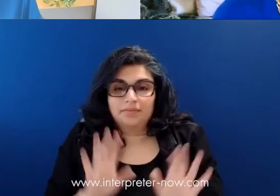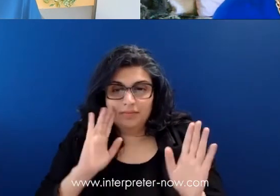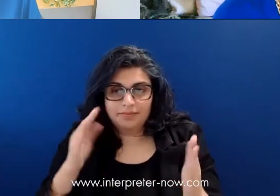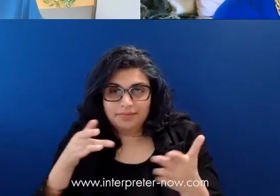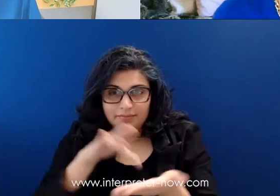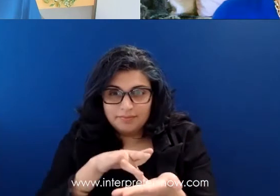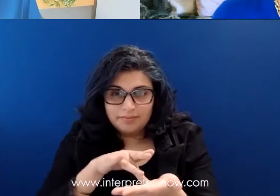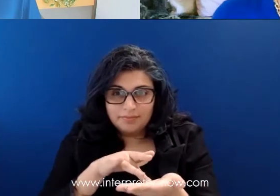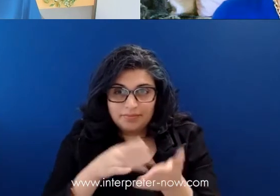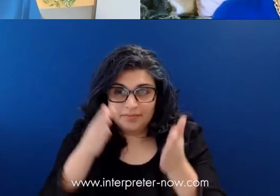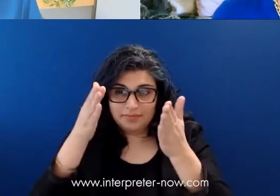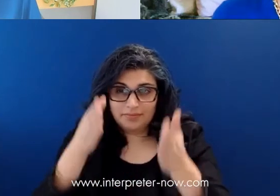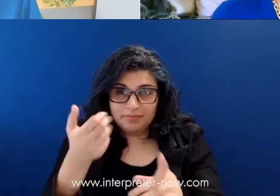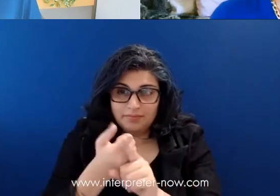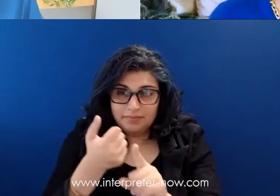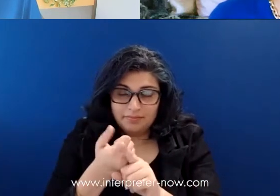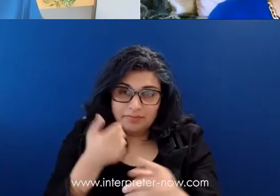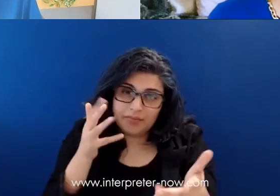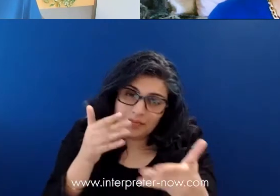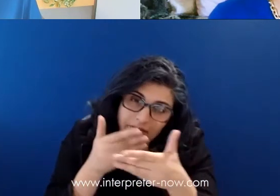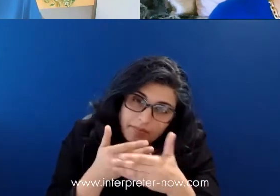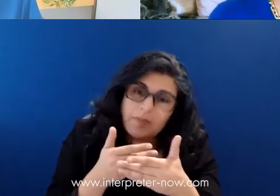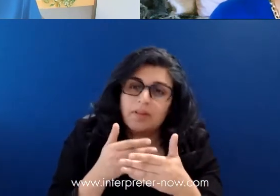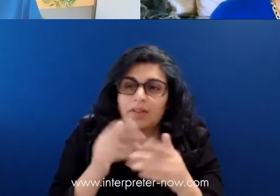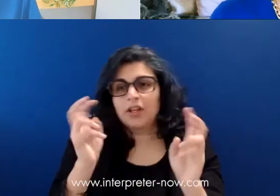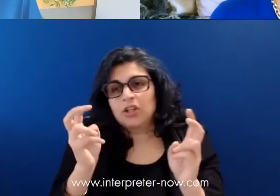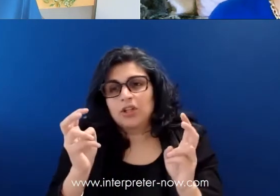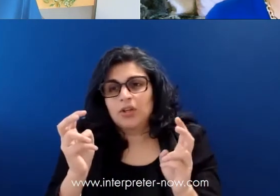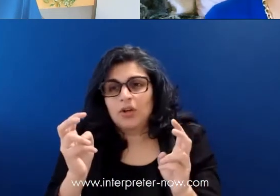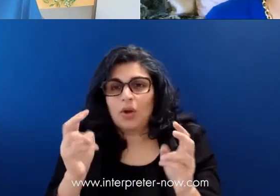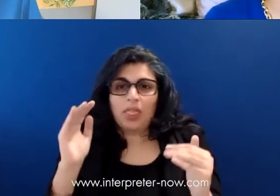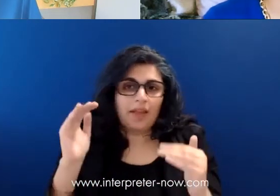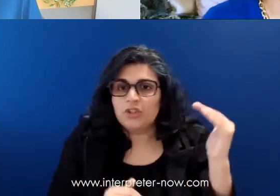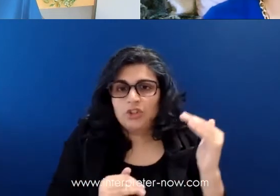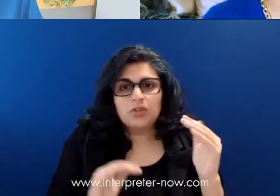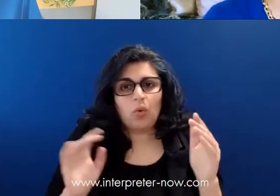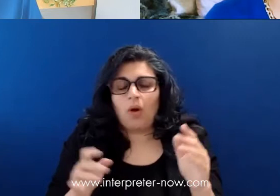person who's the closest to the issue or the injustice or the event, like war currently.